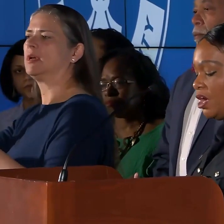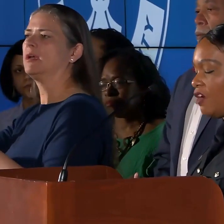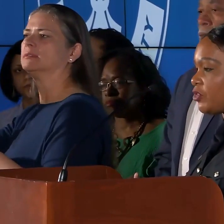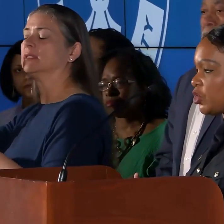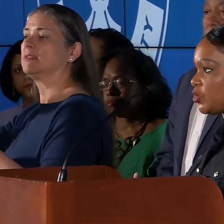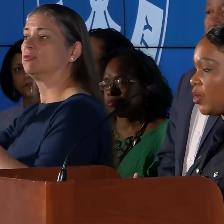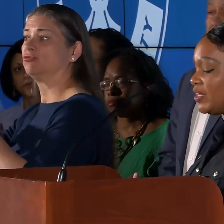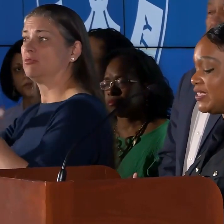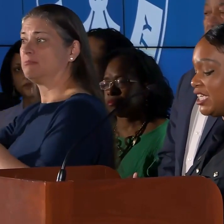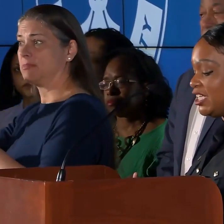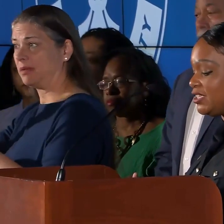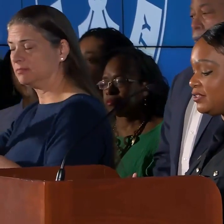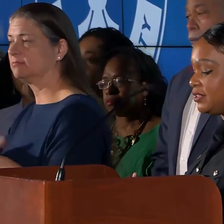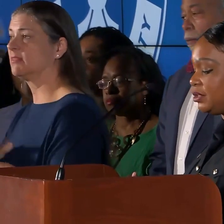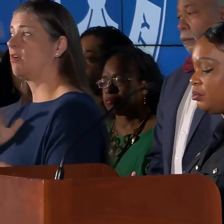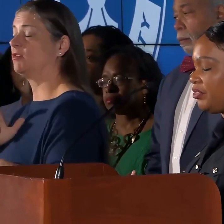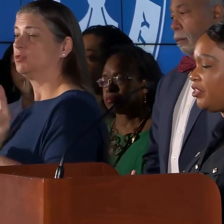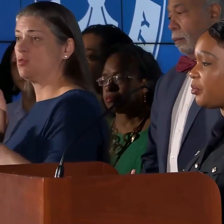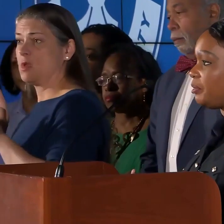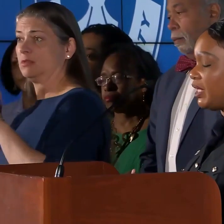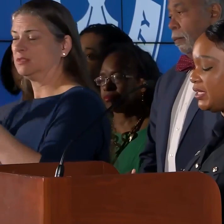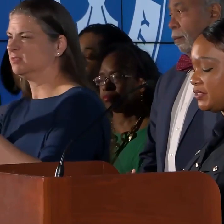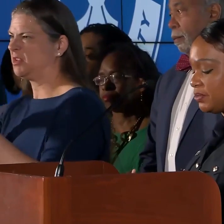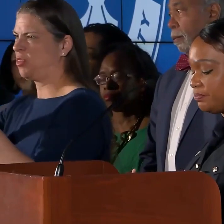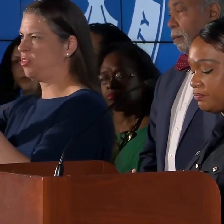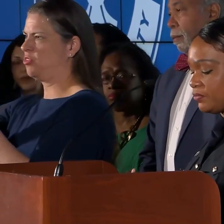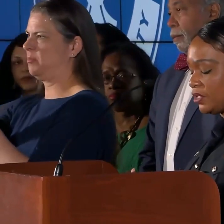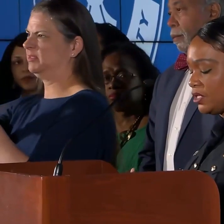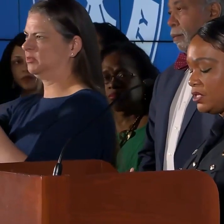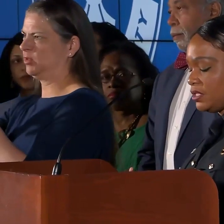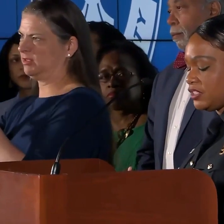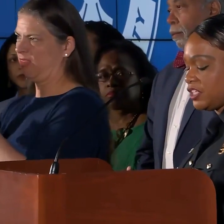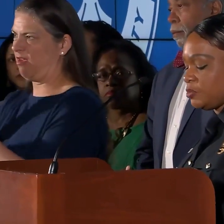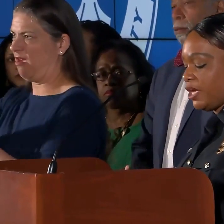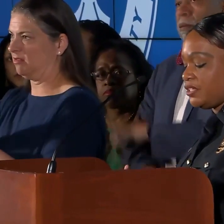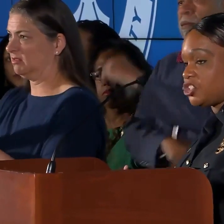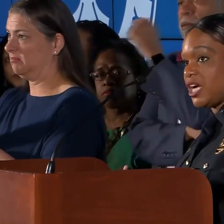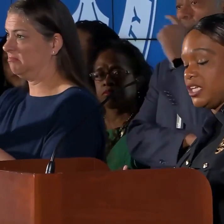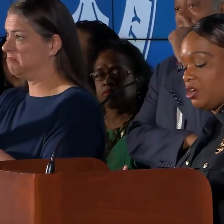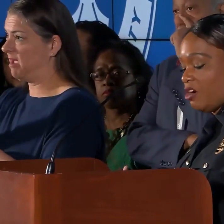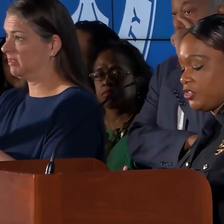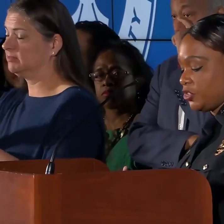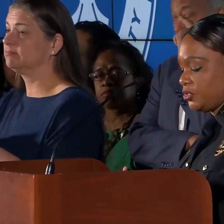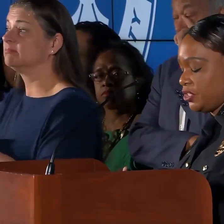Officers were on scene within three minutes. The suspect shot at officers,